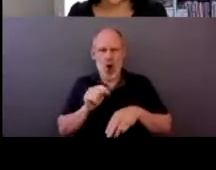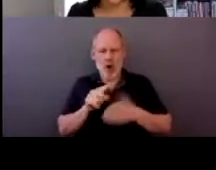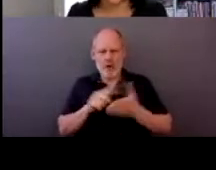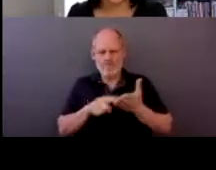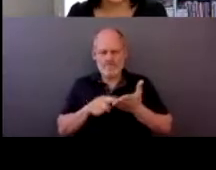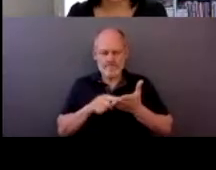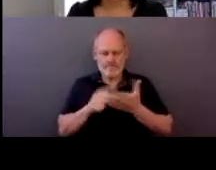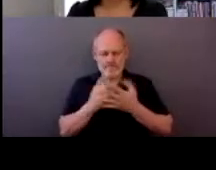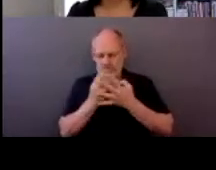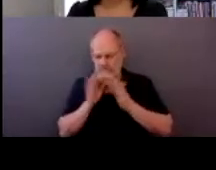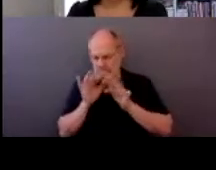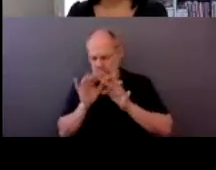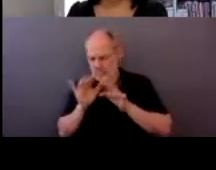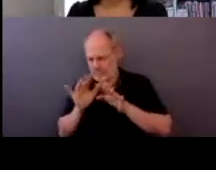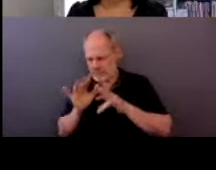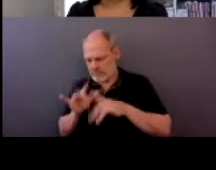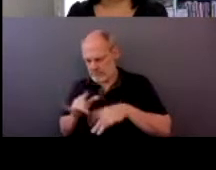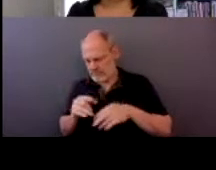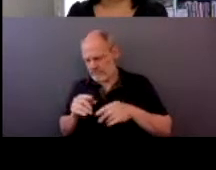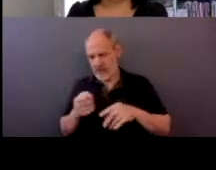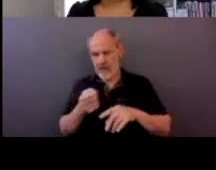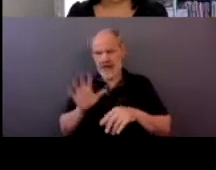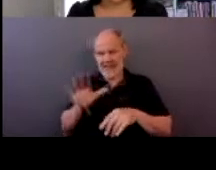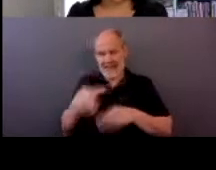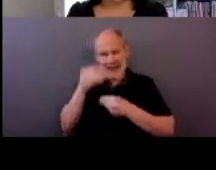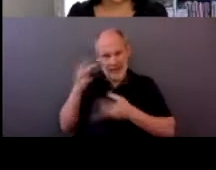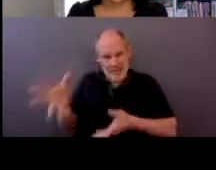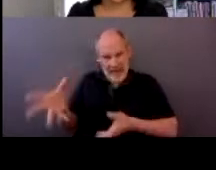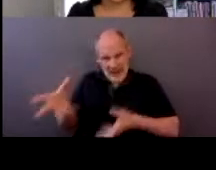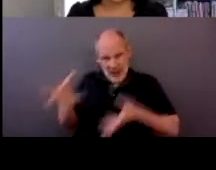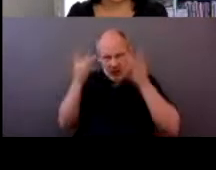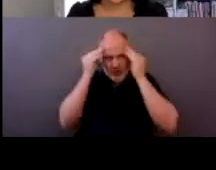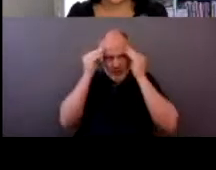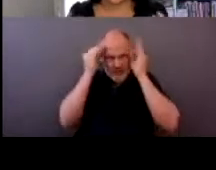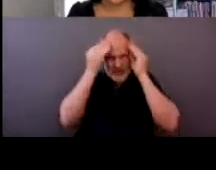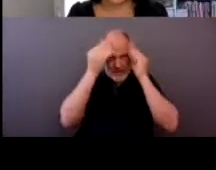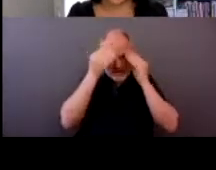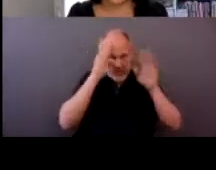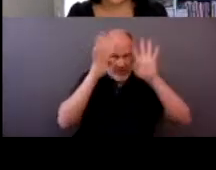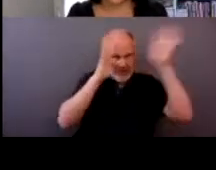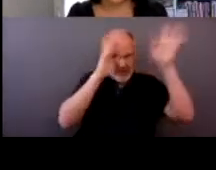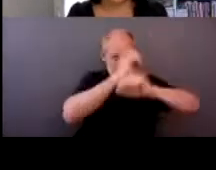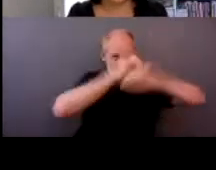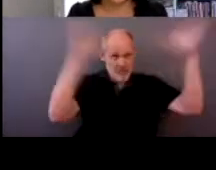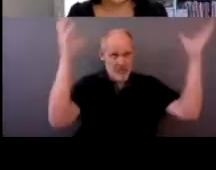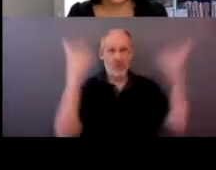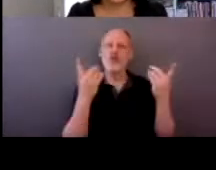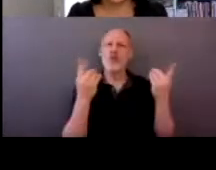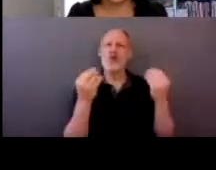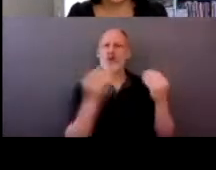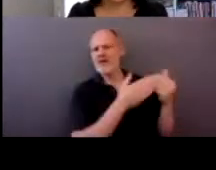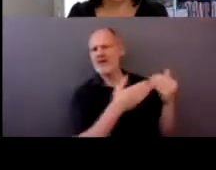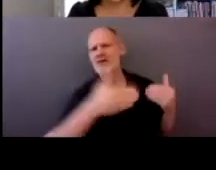goals, and the most achievable short term goal was centralizing our resources on a Web page.